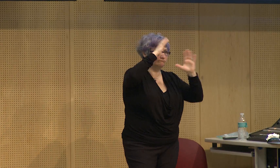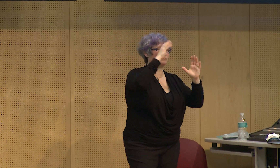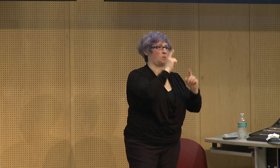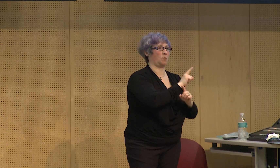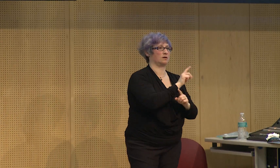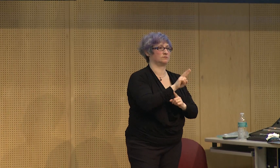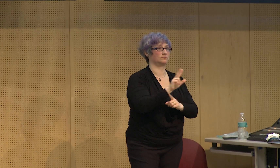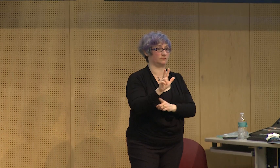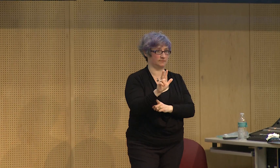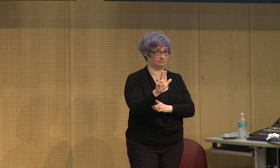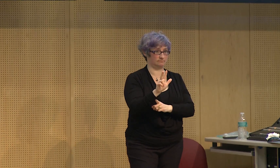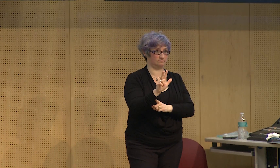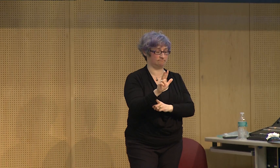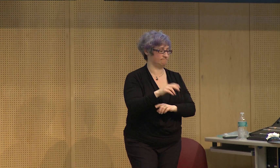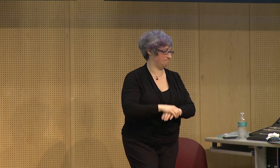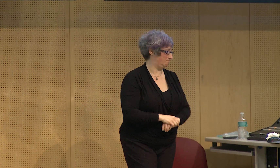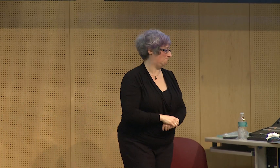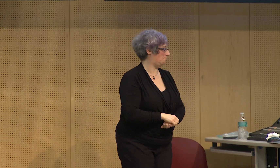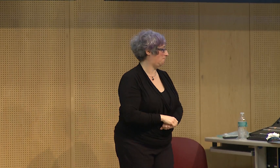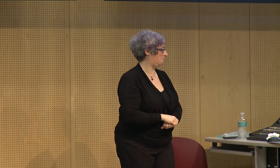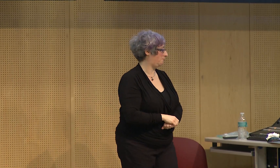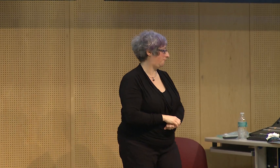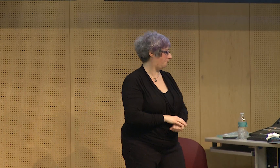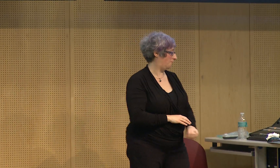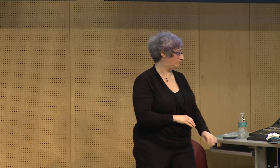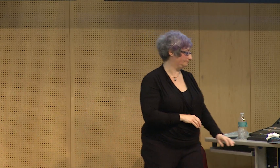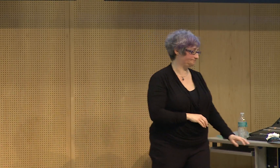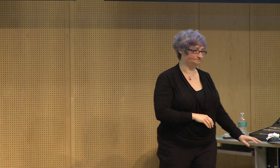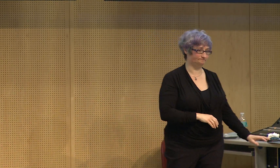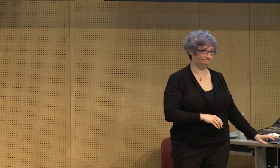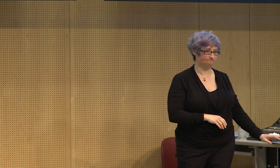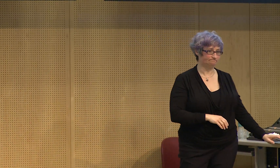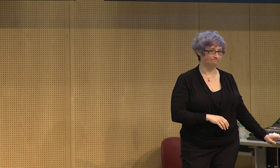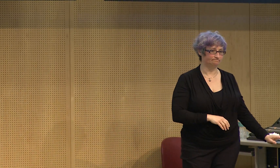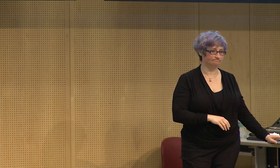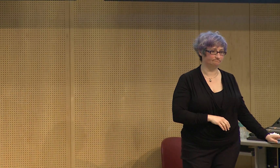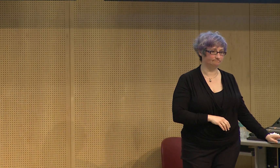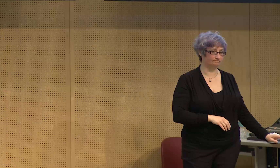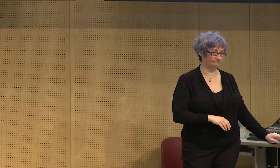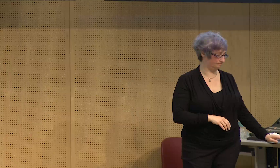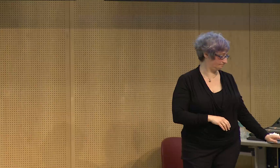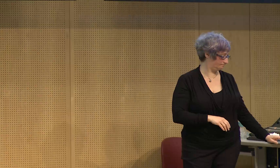to imagine what the quantities look like, quantities of one, two, or three.